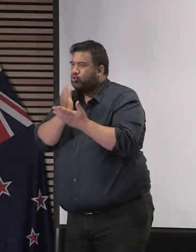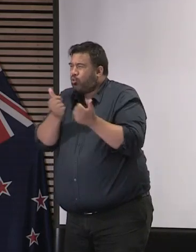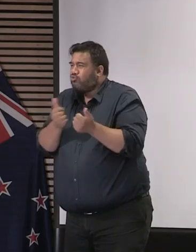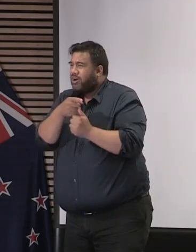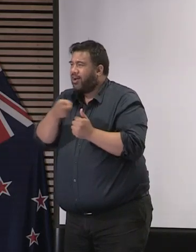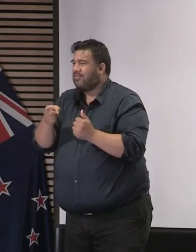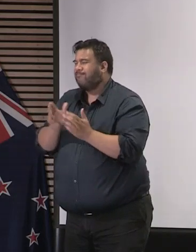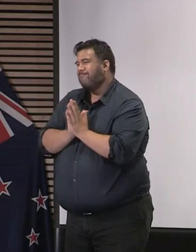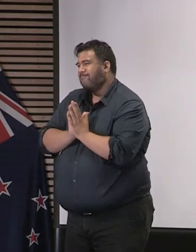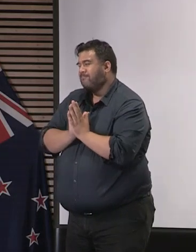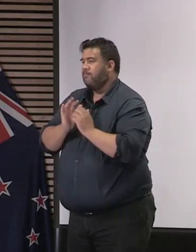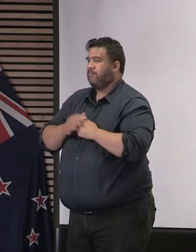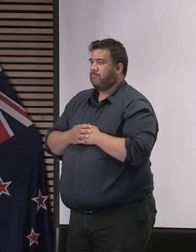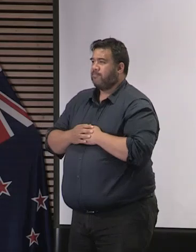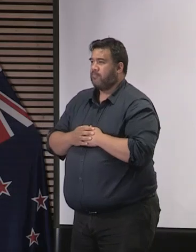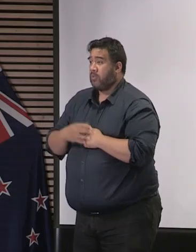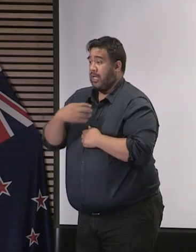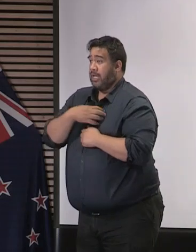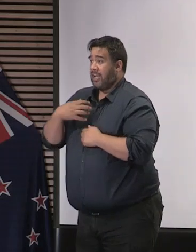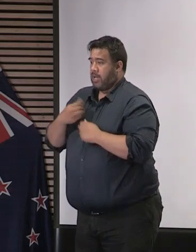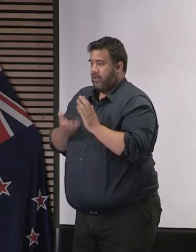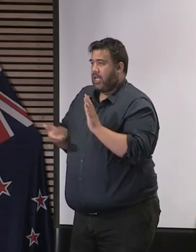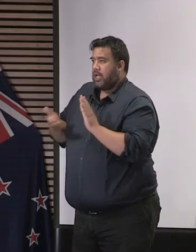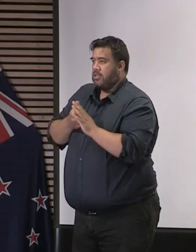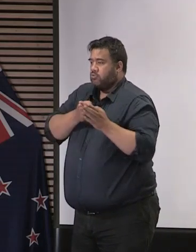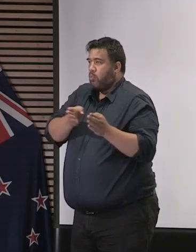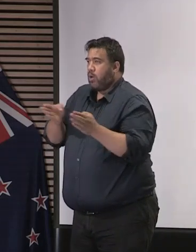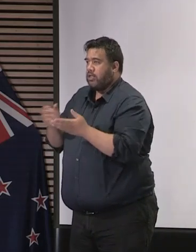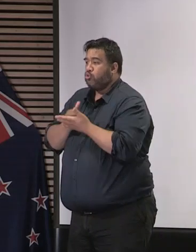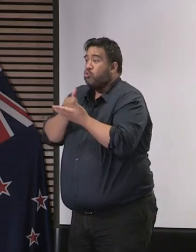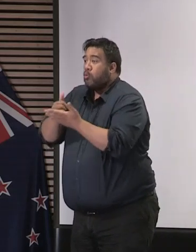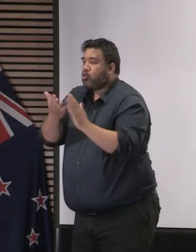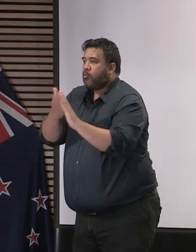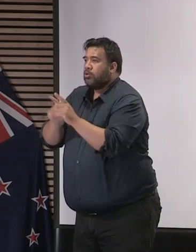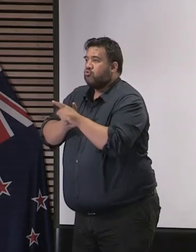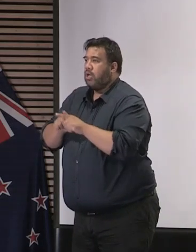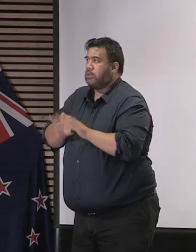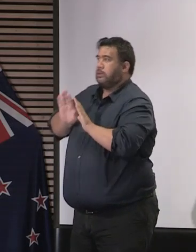how they're doing. The Government has put in place a